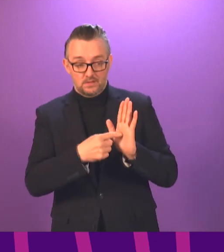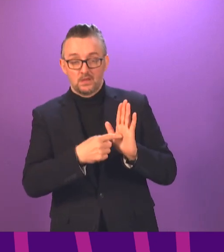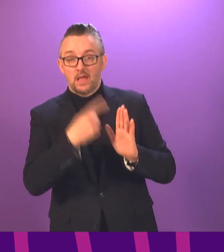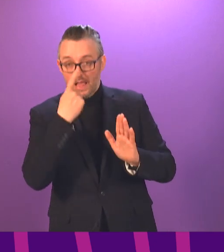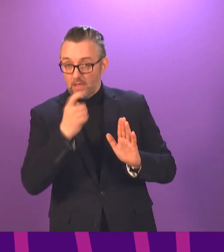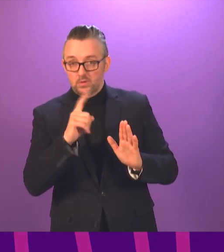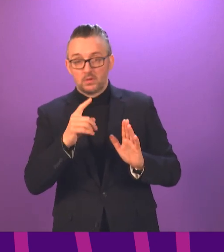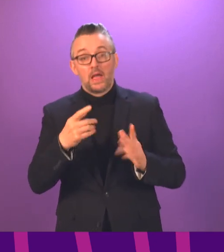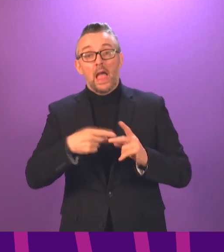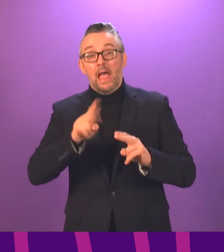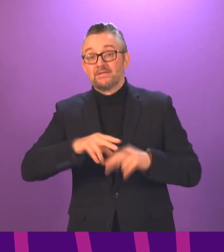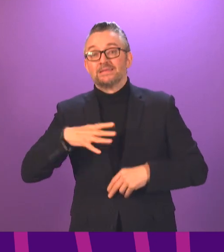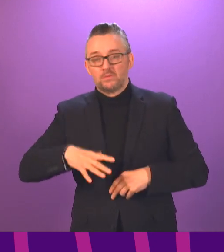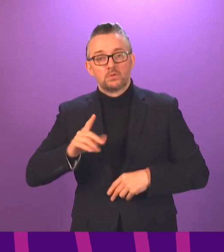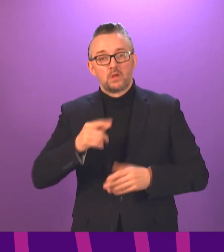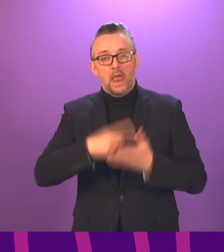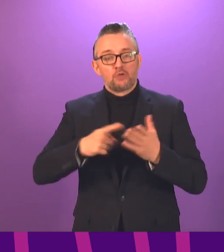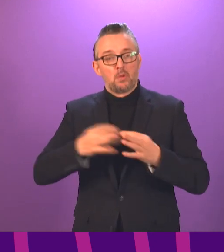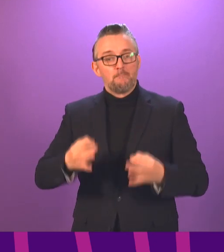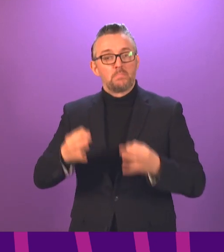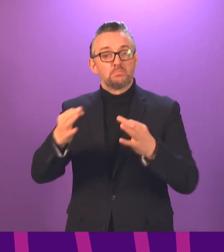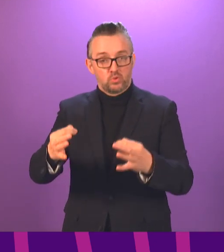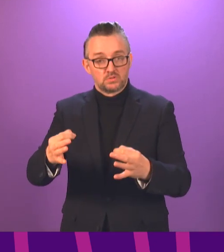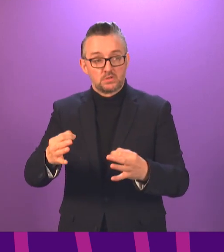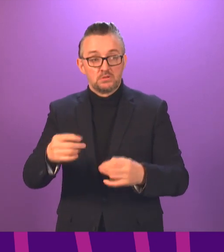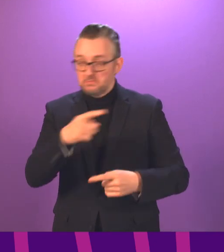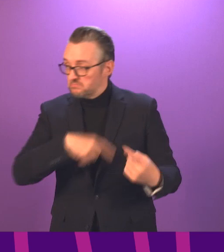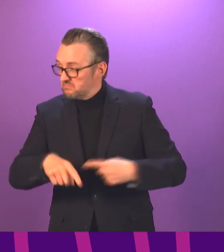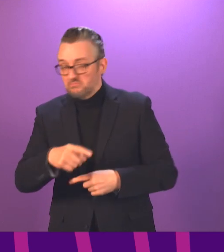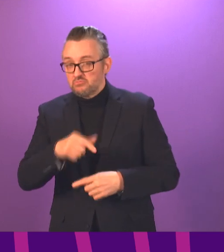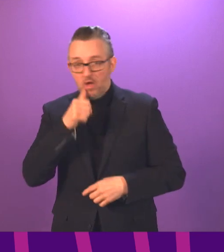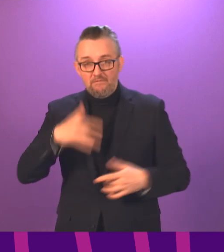election if required. However, I am pleased to say that that does not seem necessary at present.